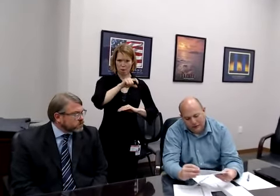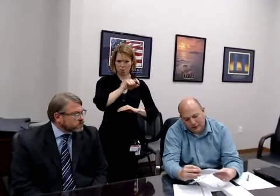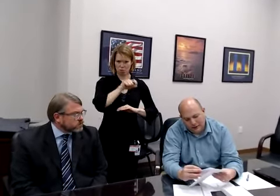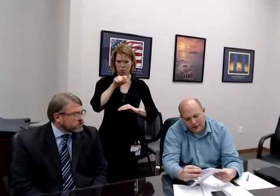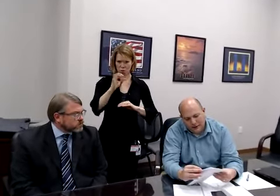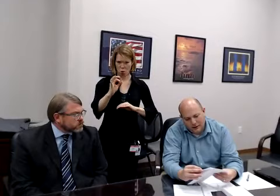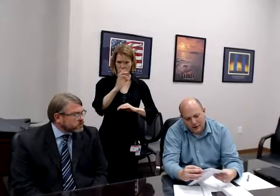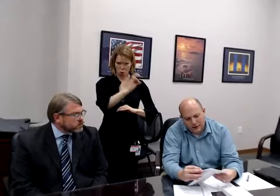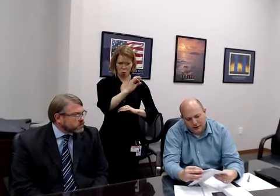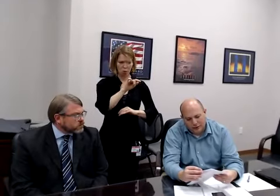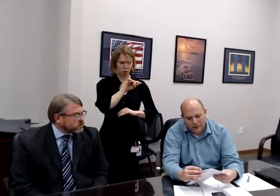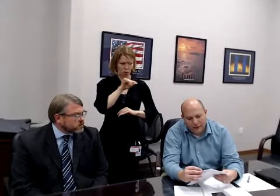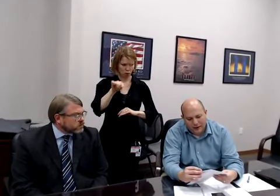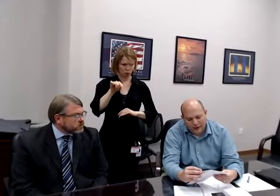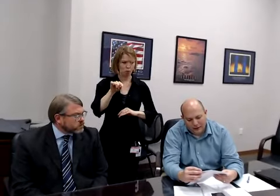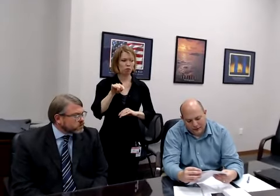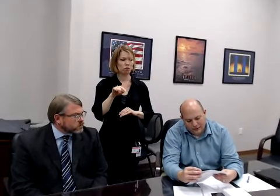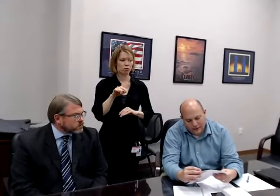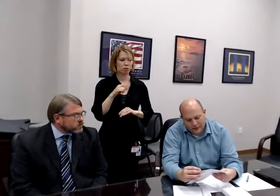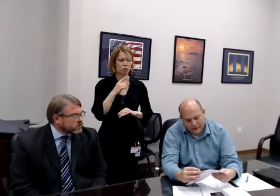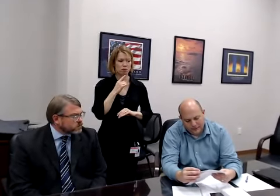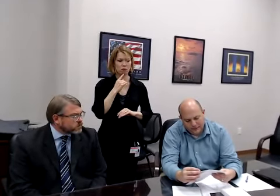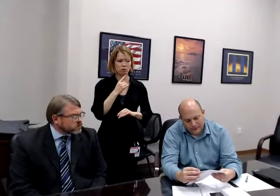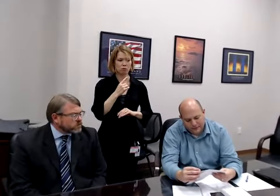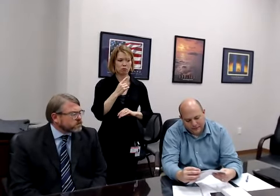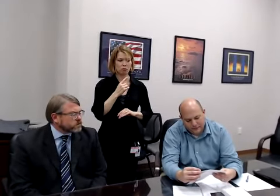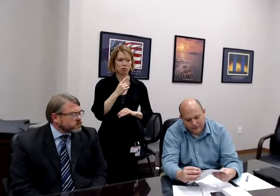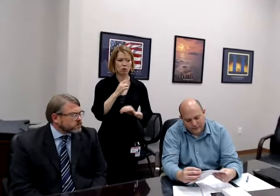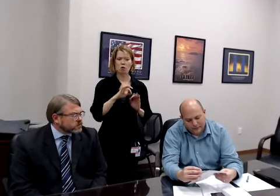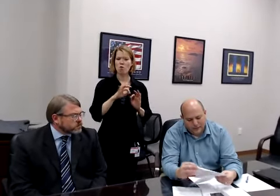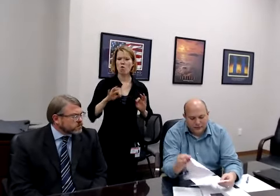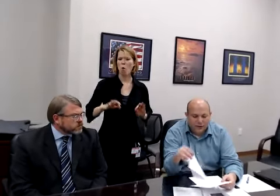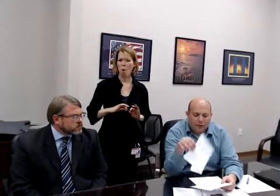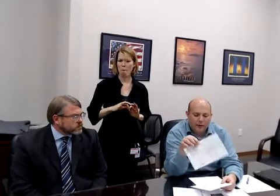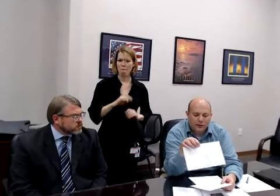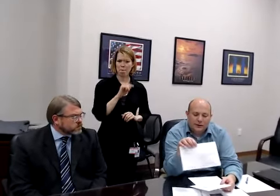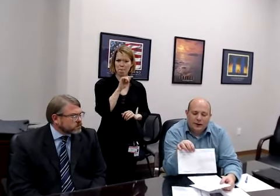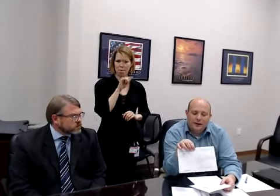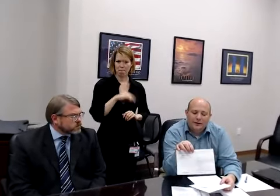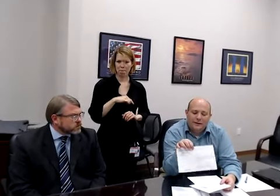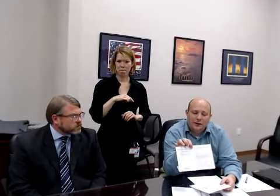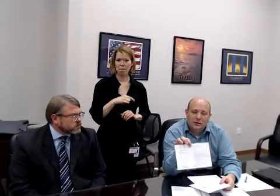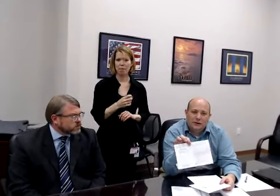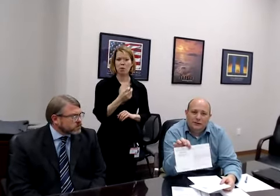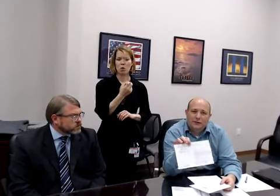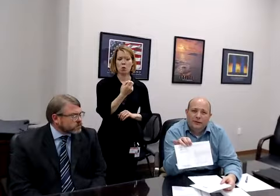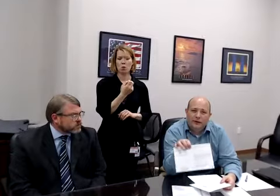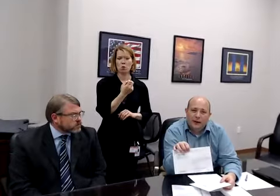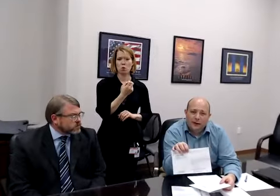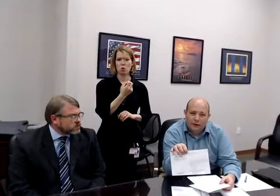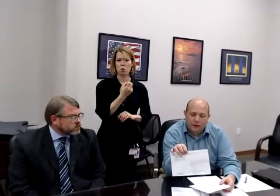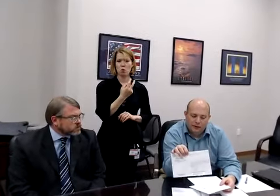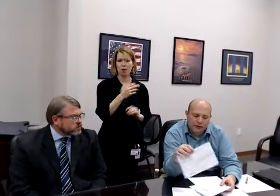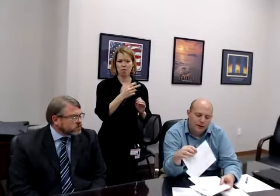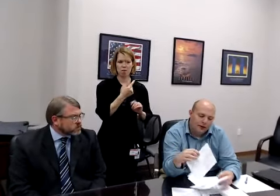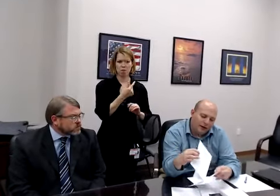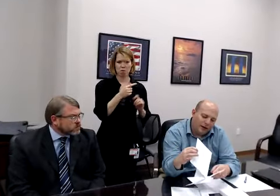It's the 12 A hole punch. It's an identification envelope that your ballot goes in.